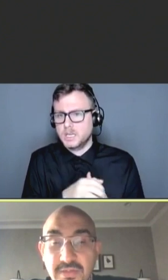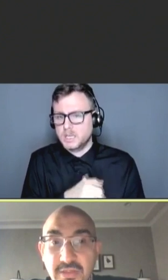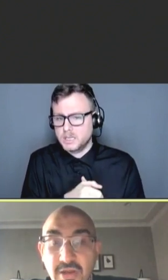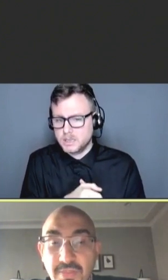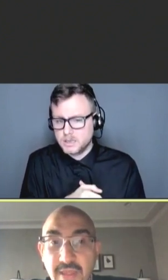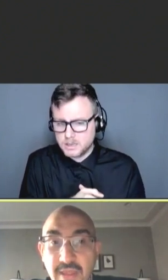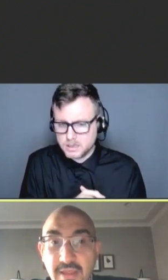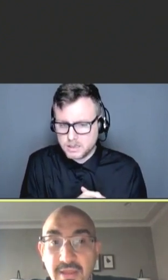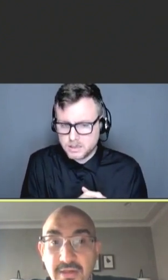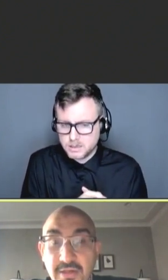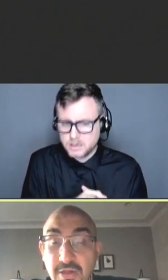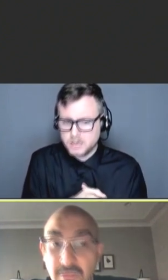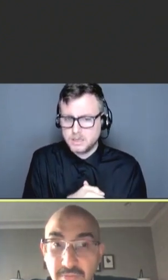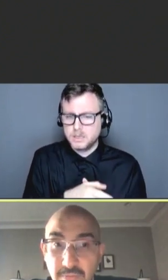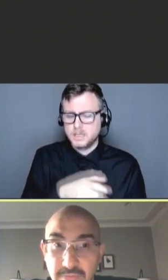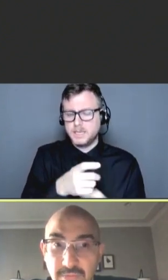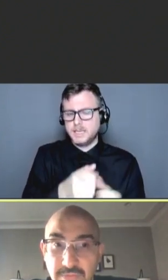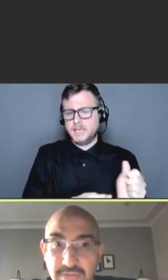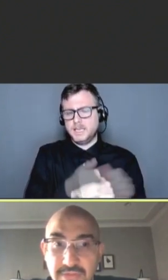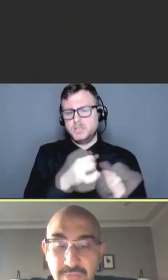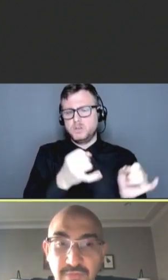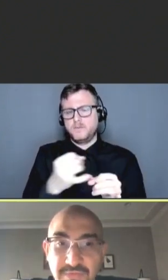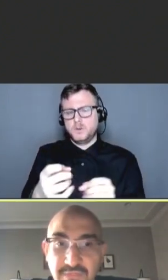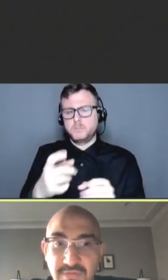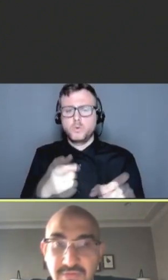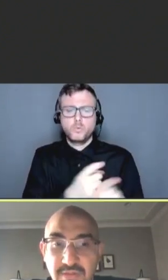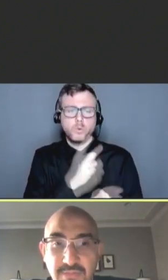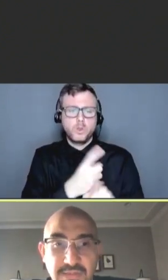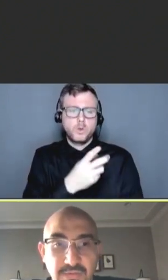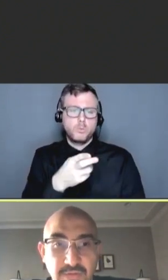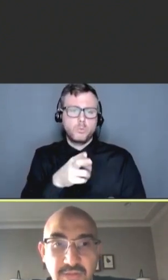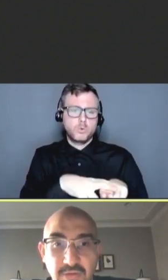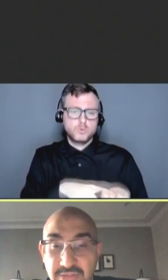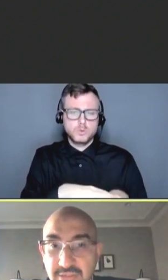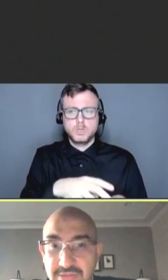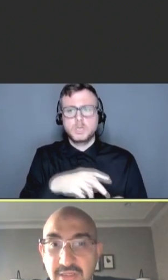eight individuals that got the regular booster, which is 1273 based on the original strain,